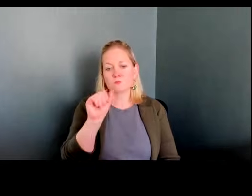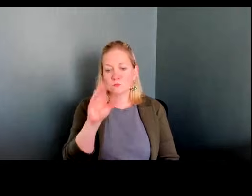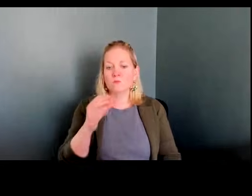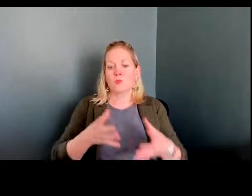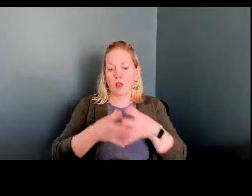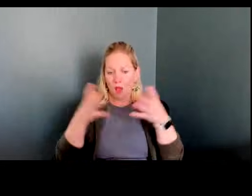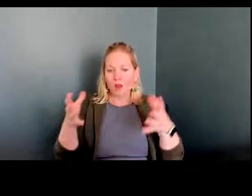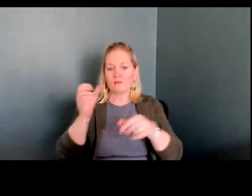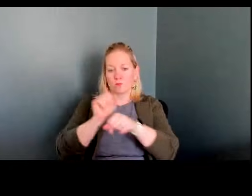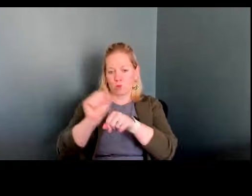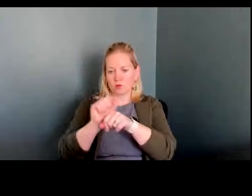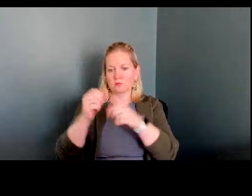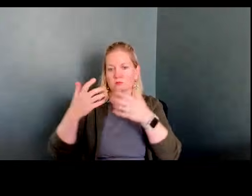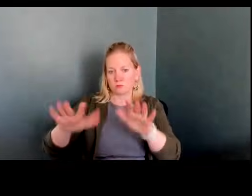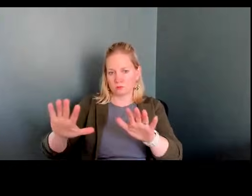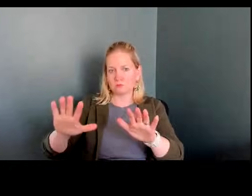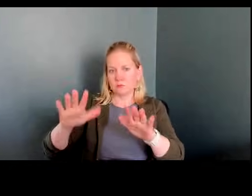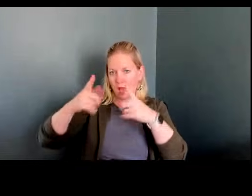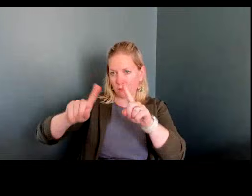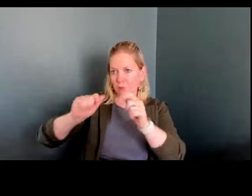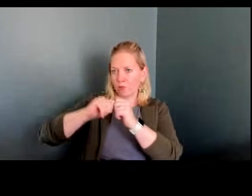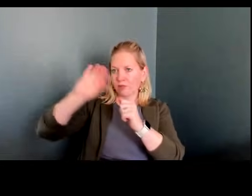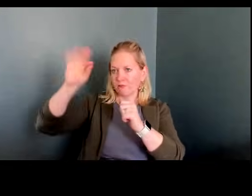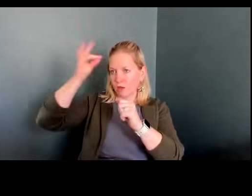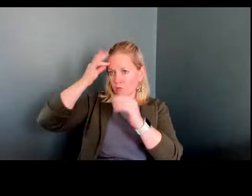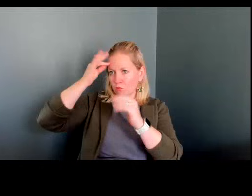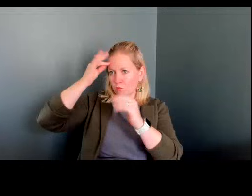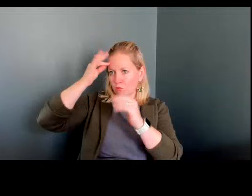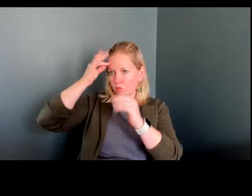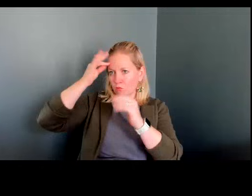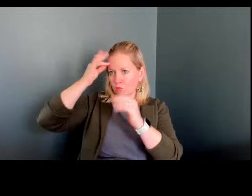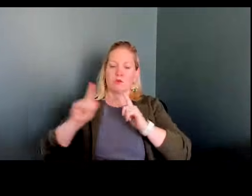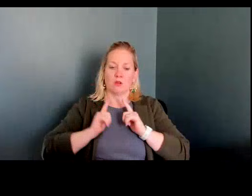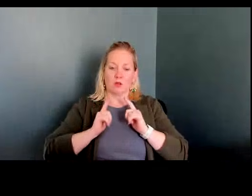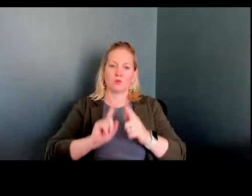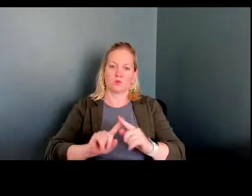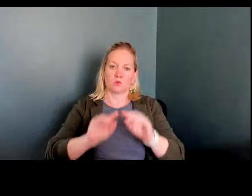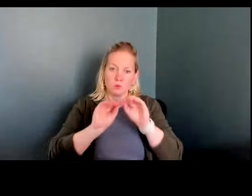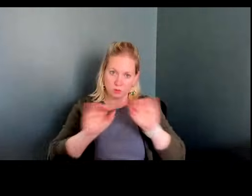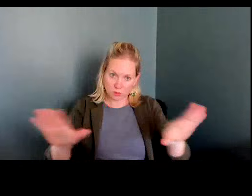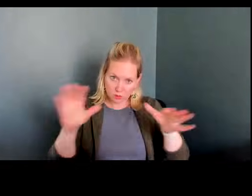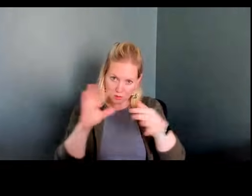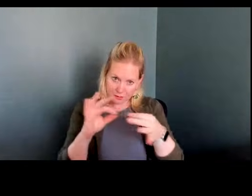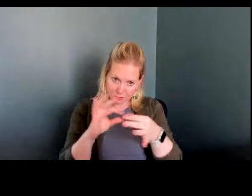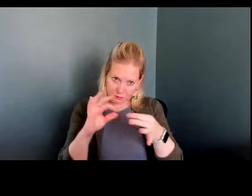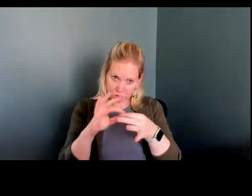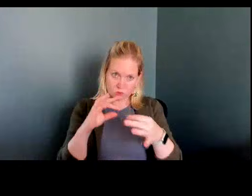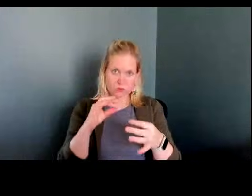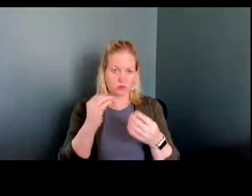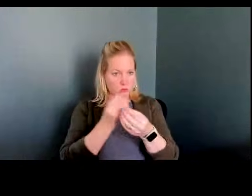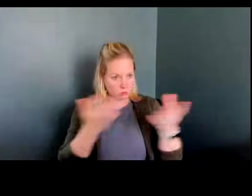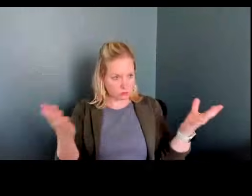the word out to people and have conversations that this treatment is now available.